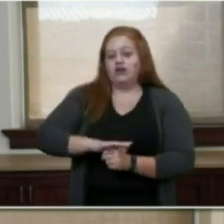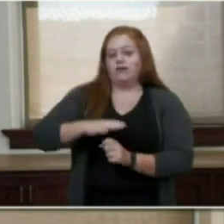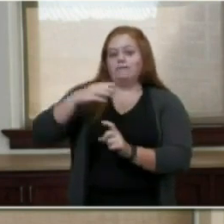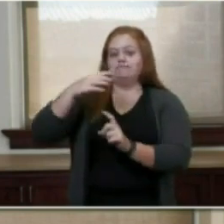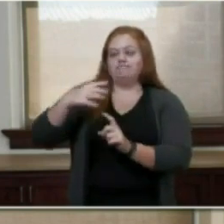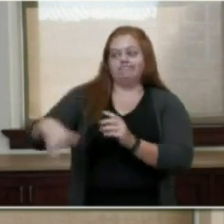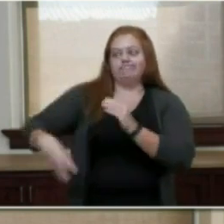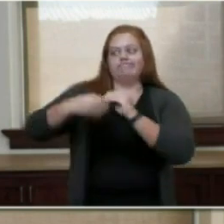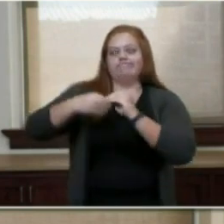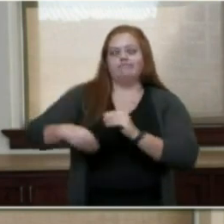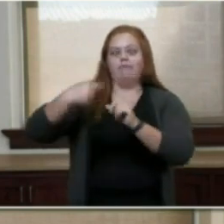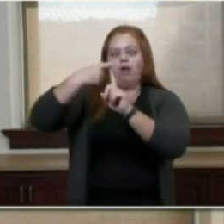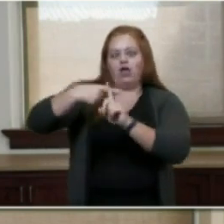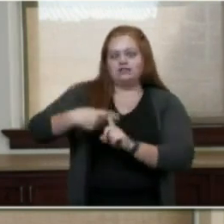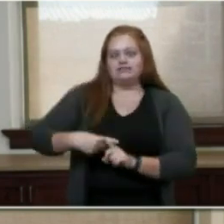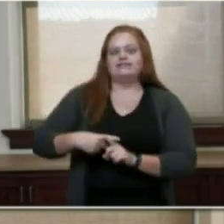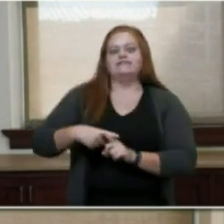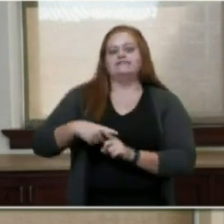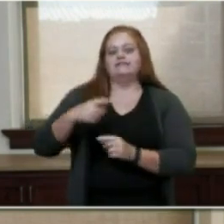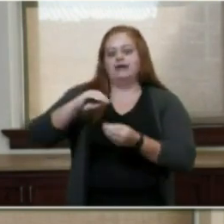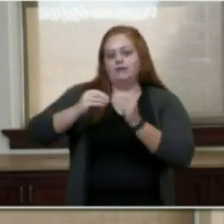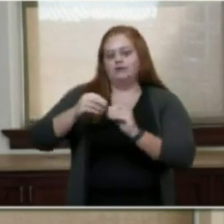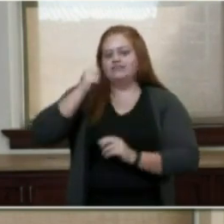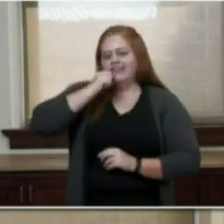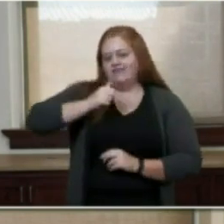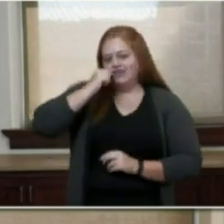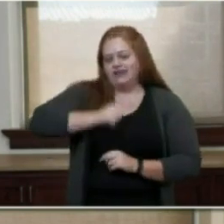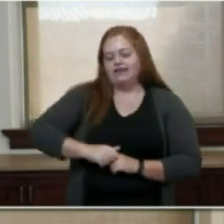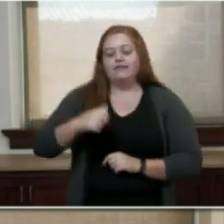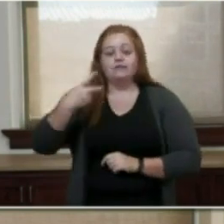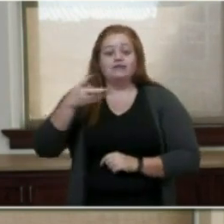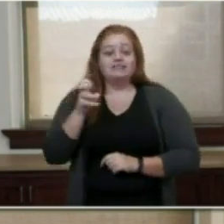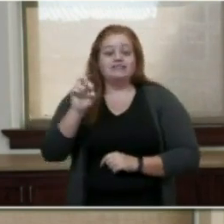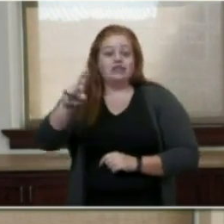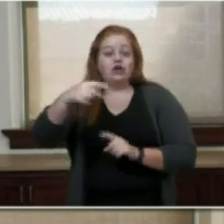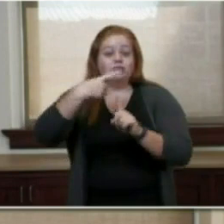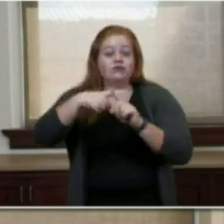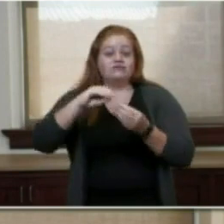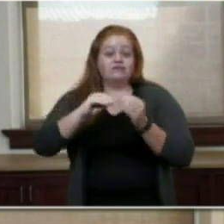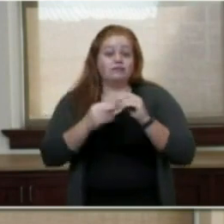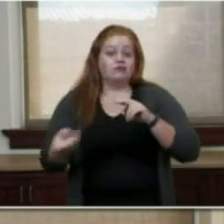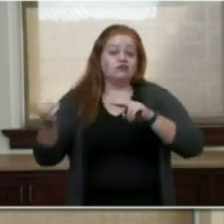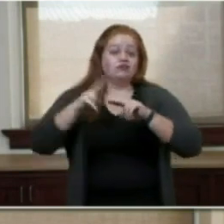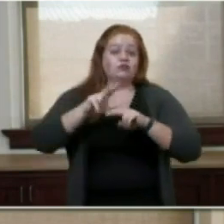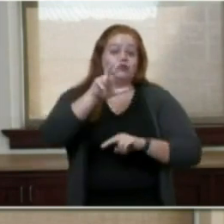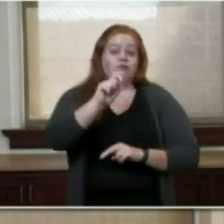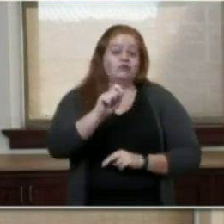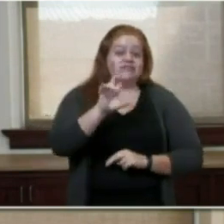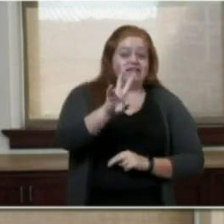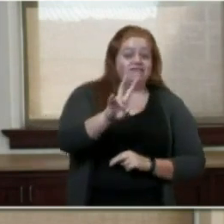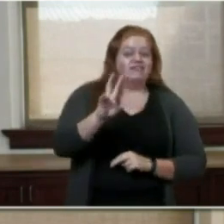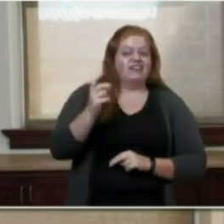per day. Now The PCR positivity rate has climbed to 3.7% from 2.7% last week.